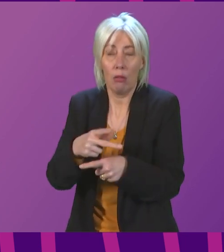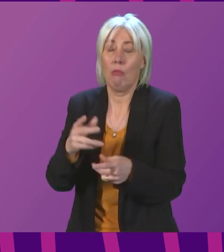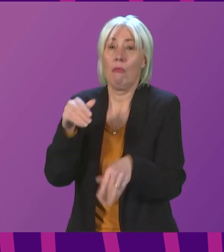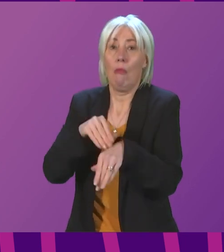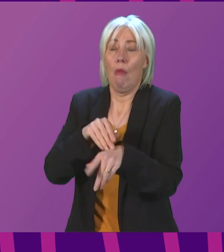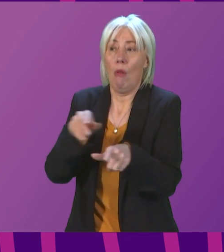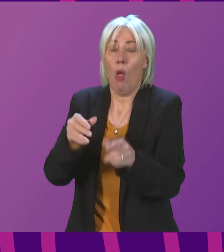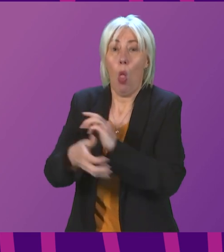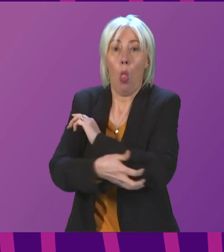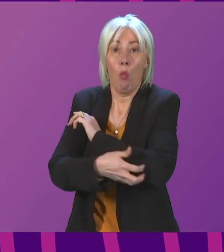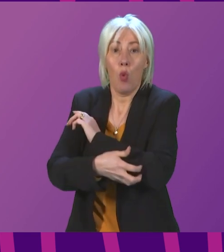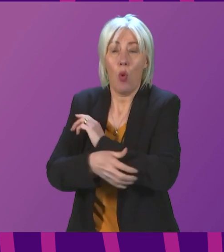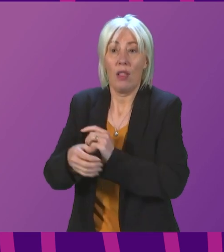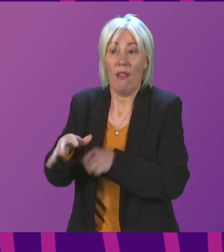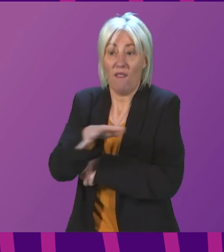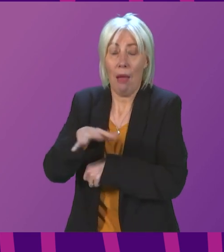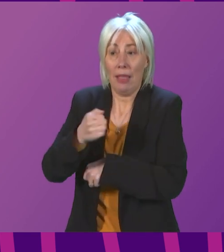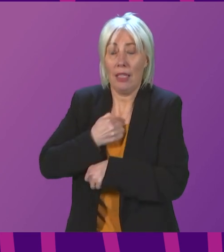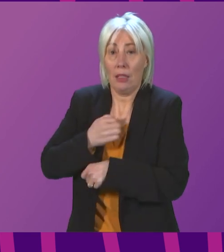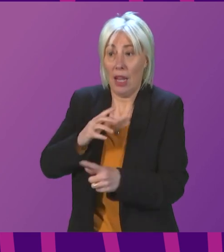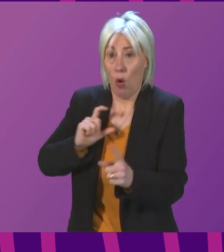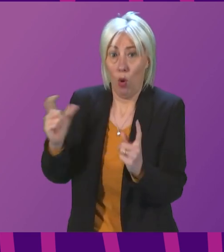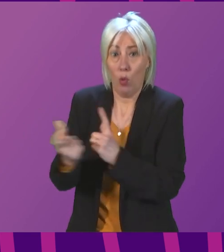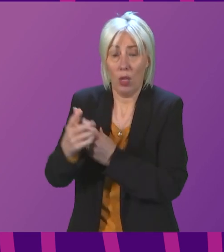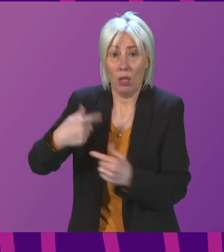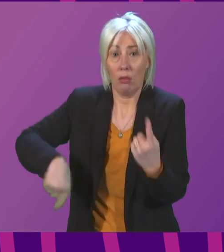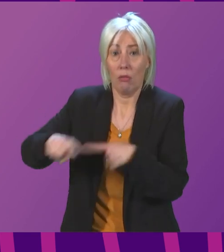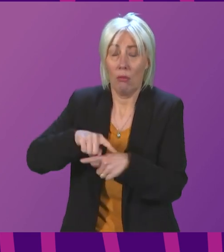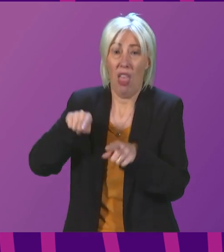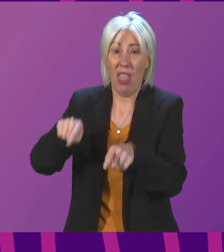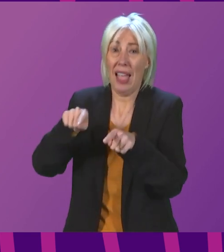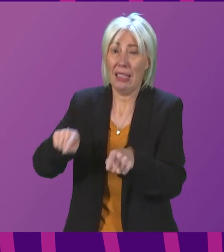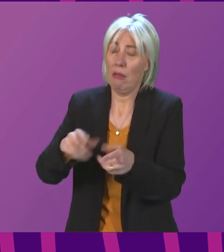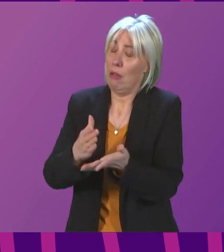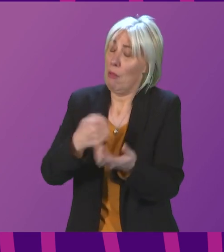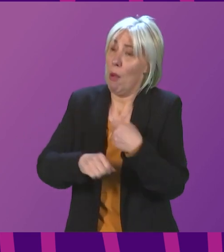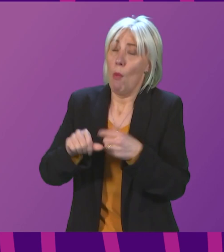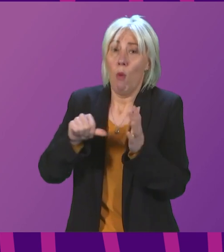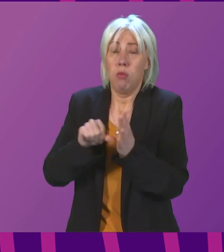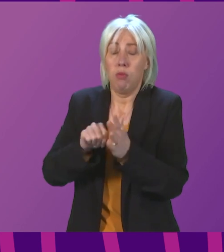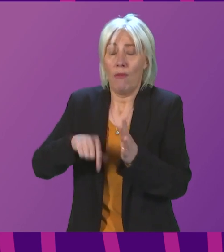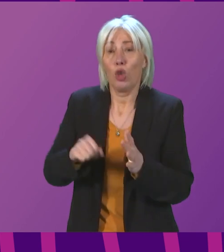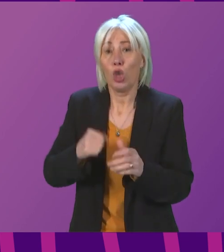families in our society. Those actions are making it more difficult for the Scottish Government to live up to